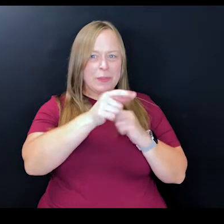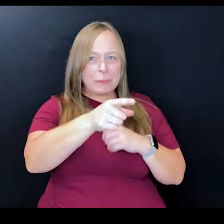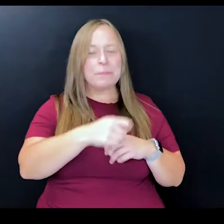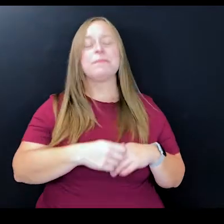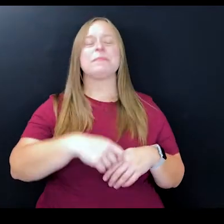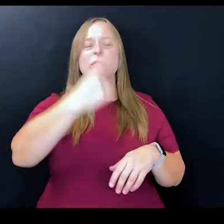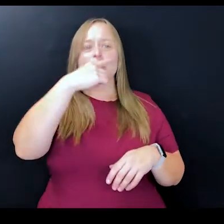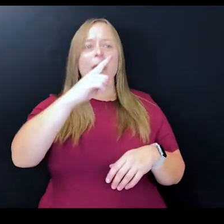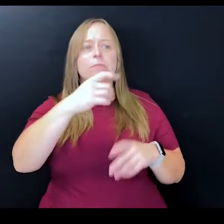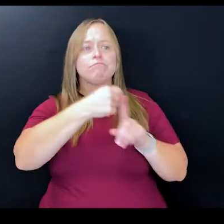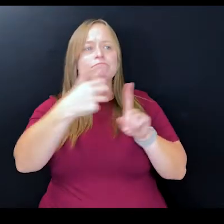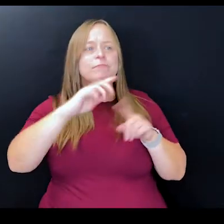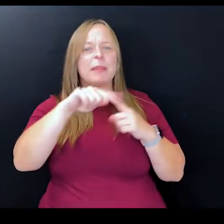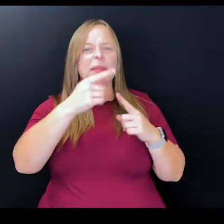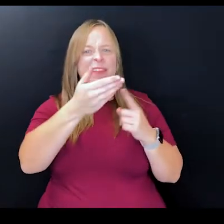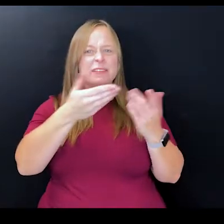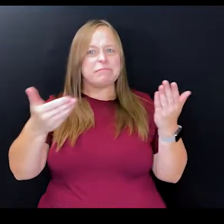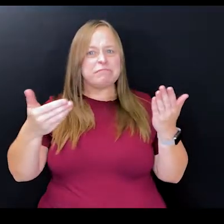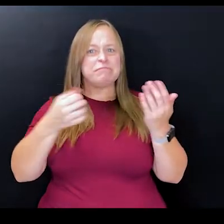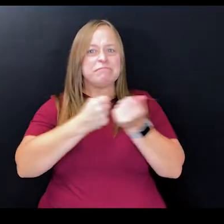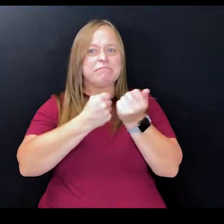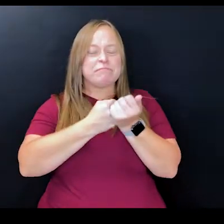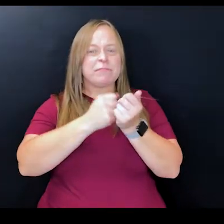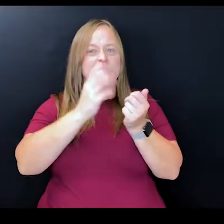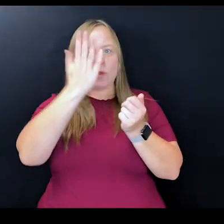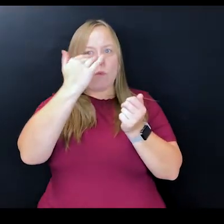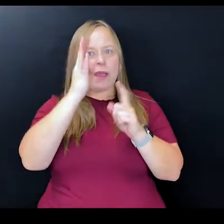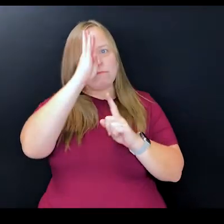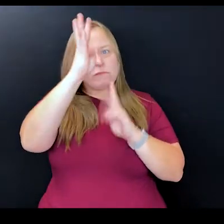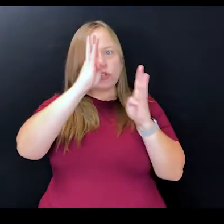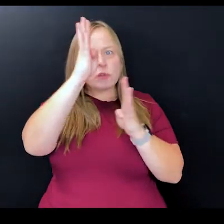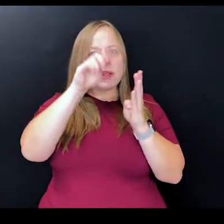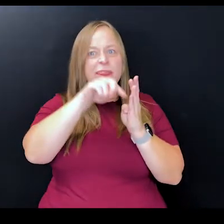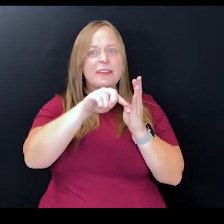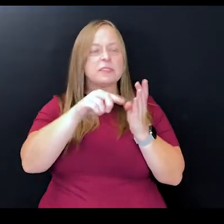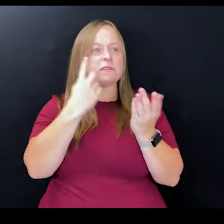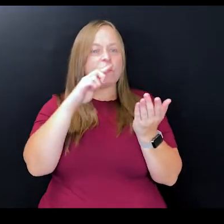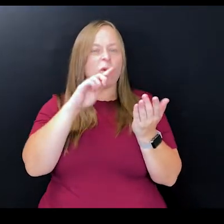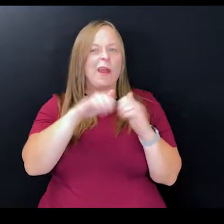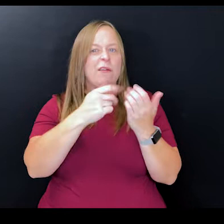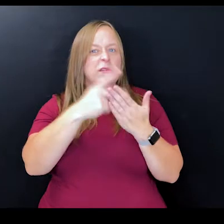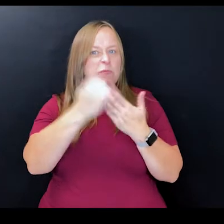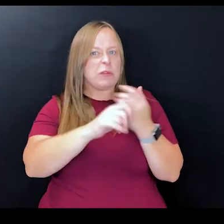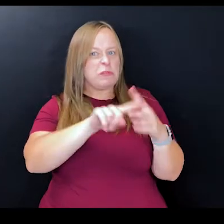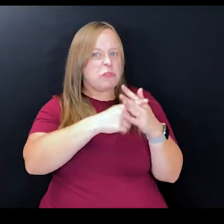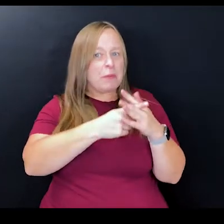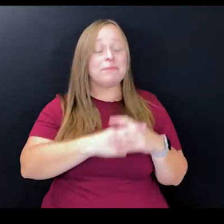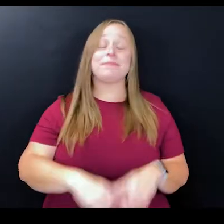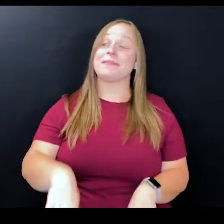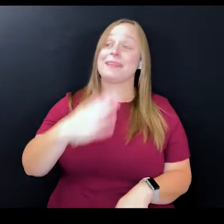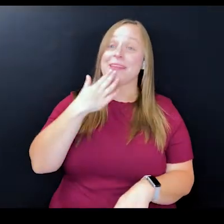talk to us about this resource, why was it created, and how did this project start? Thanks, Katrin,